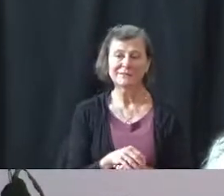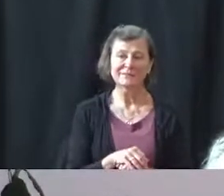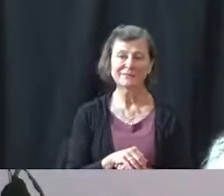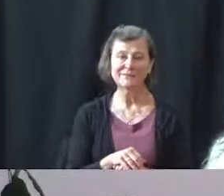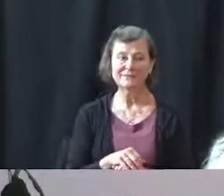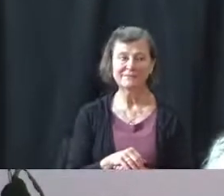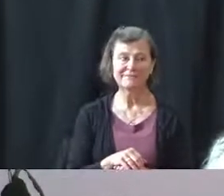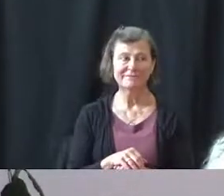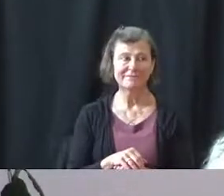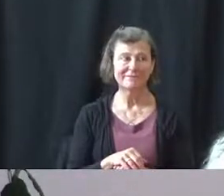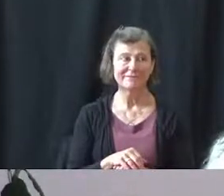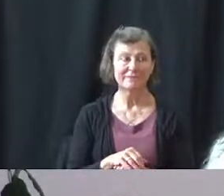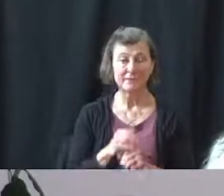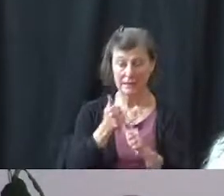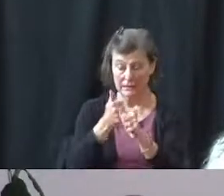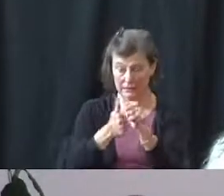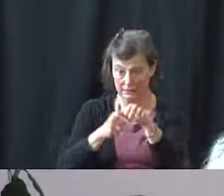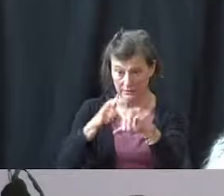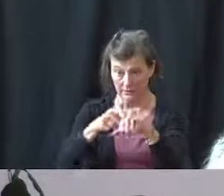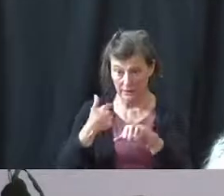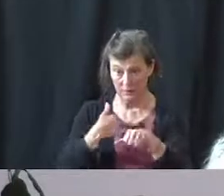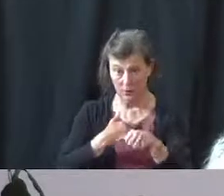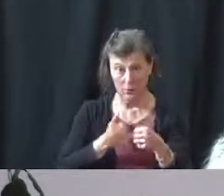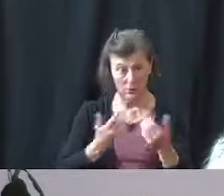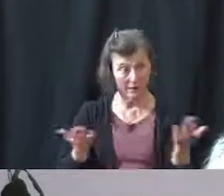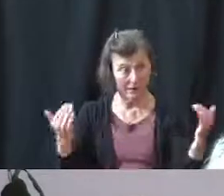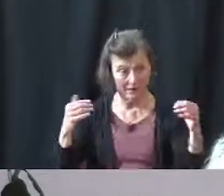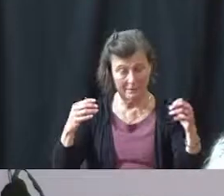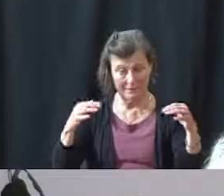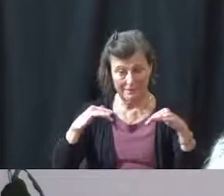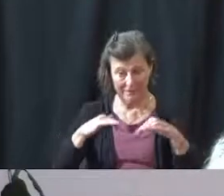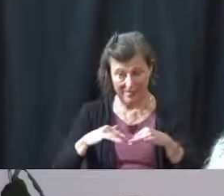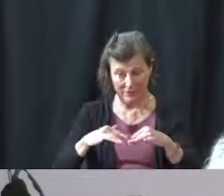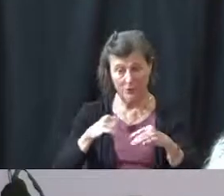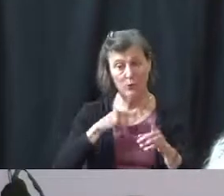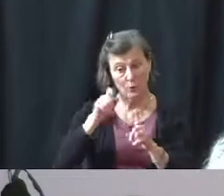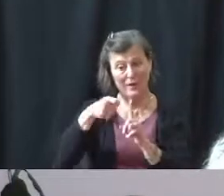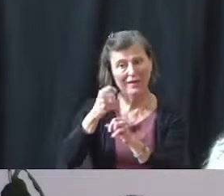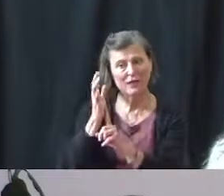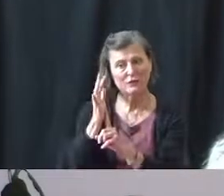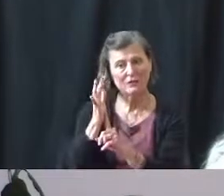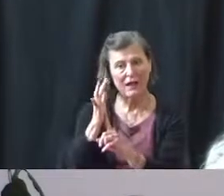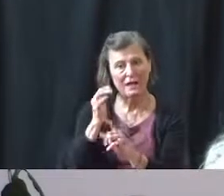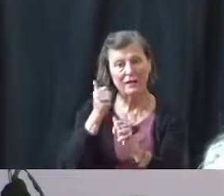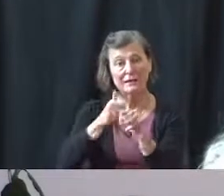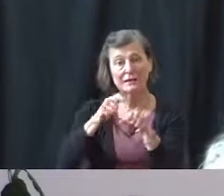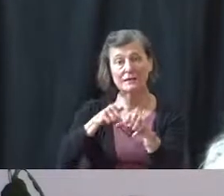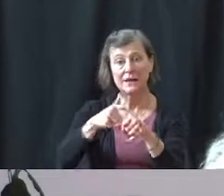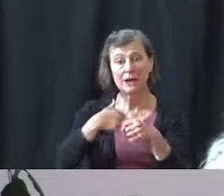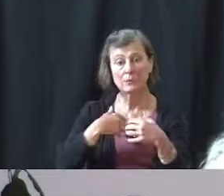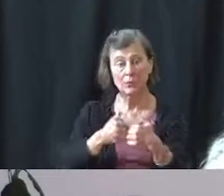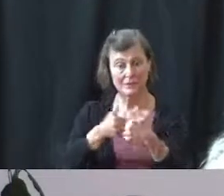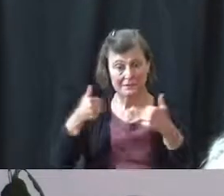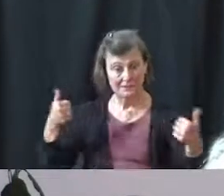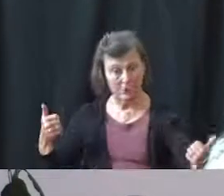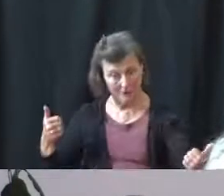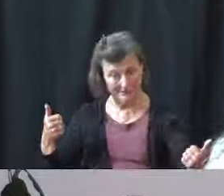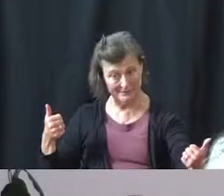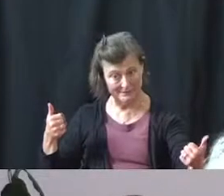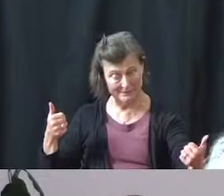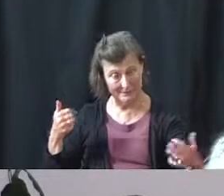Each time we gather together, we light our chalices and each time we part, we extinguish